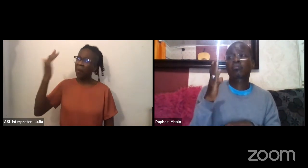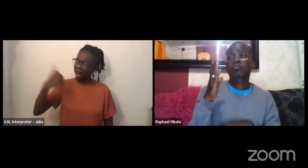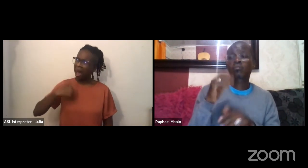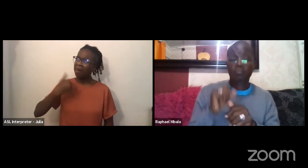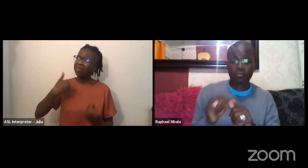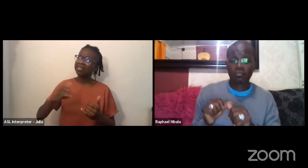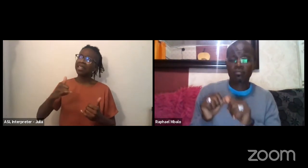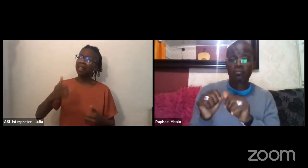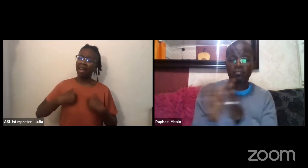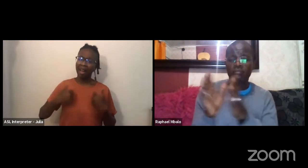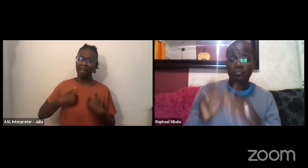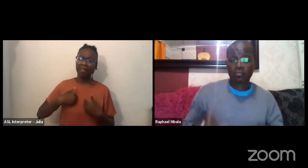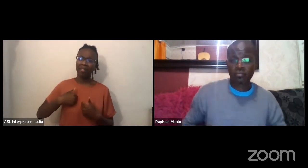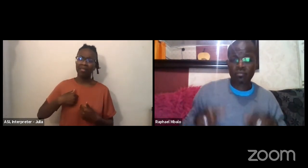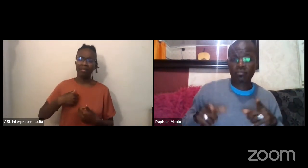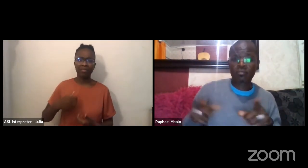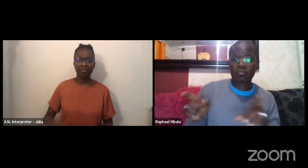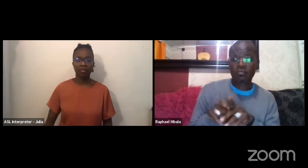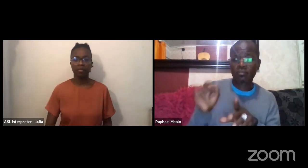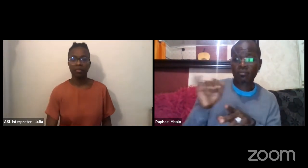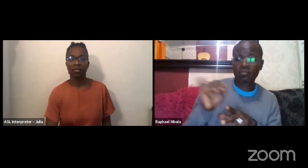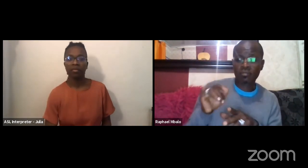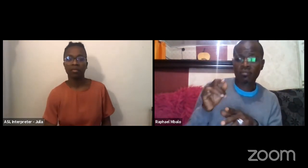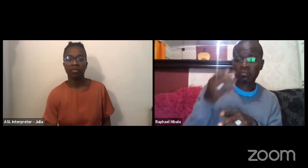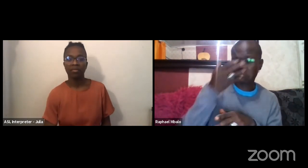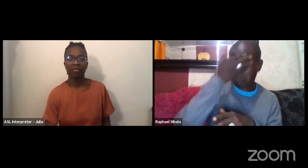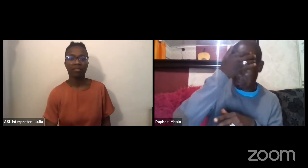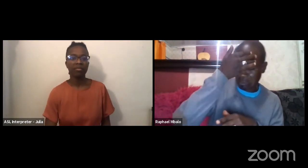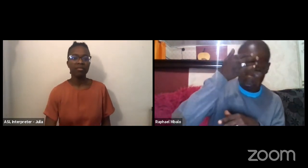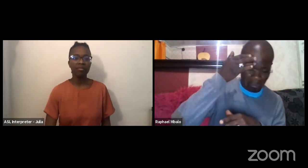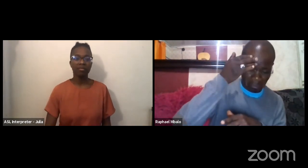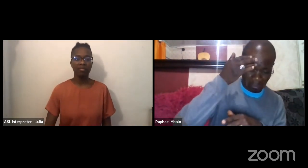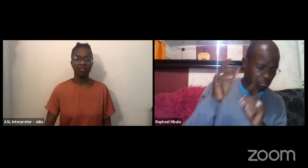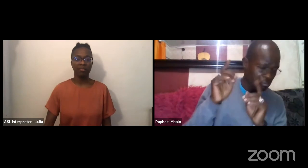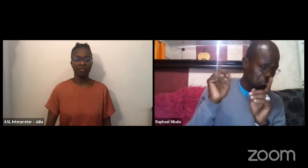That she will be forgotten that I will be forgotten